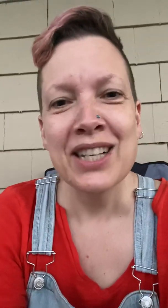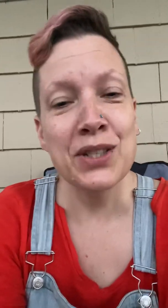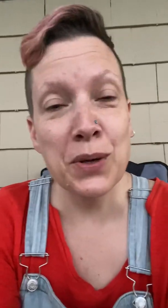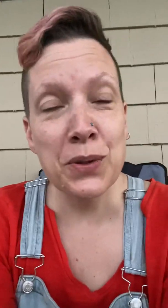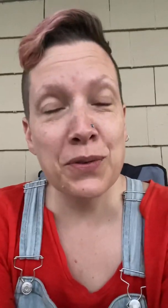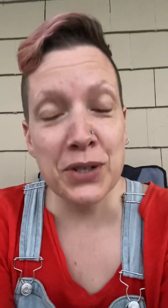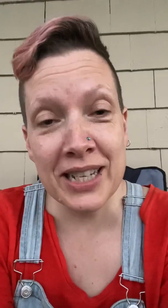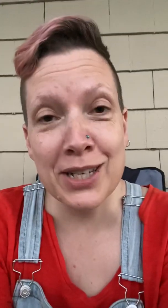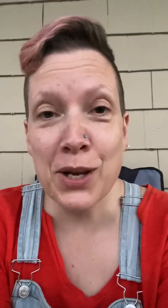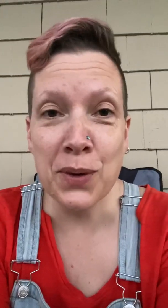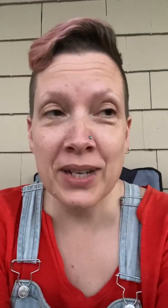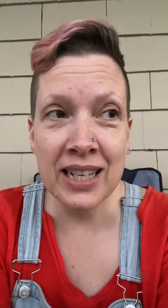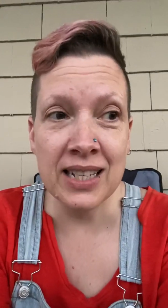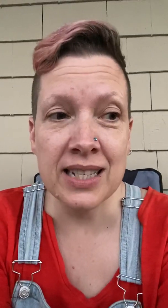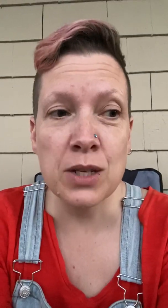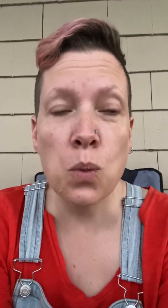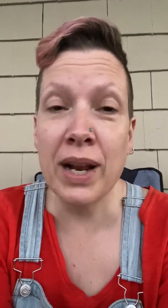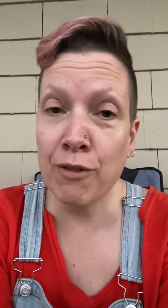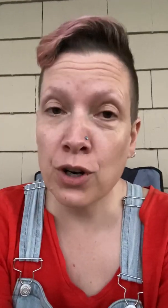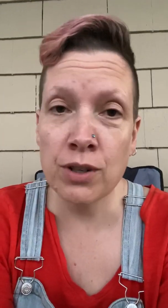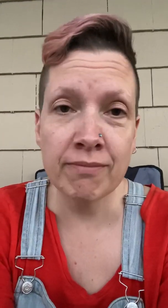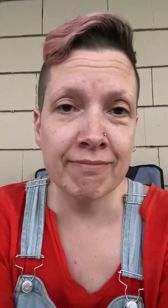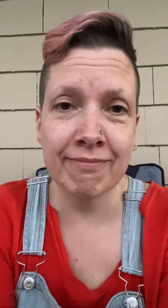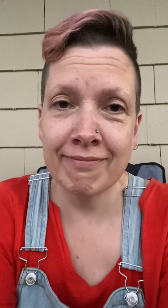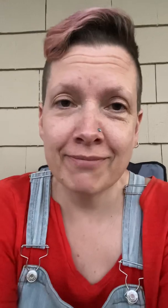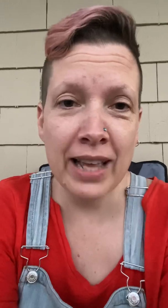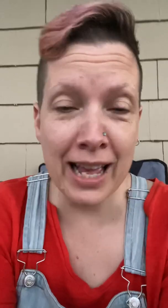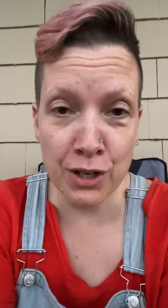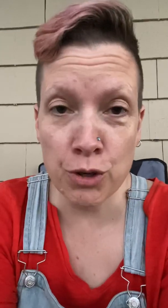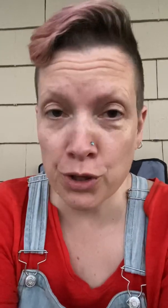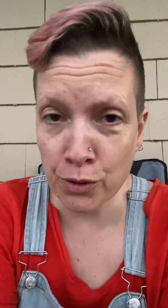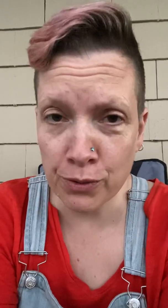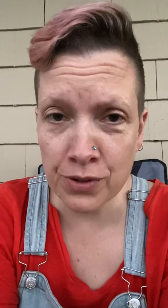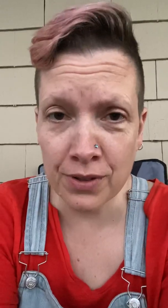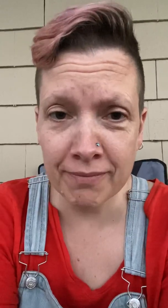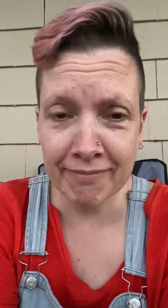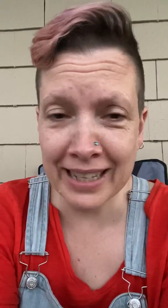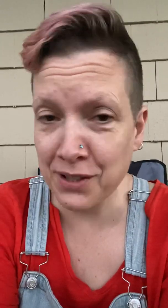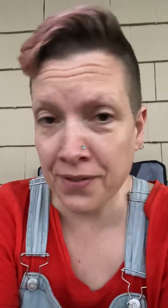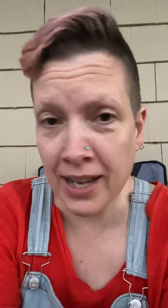So the first thing to know is, whatever hand you use is fine.